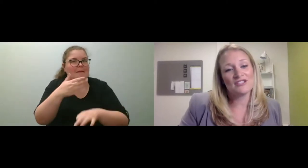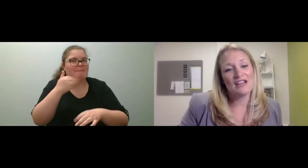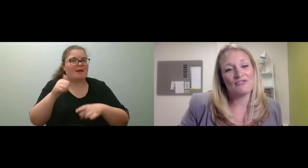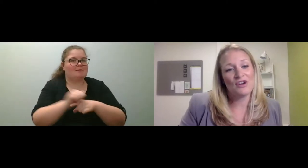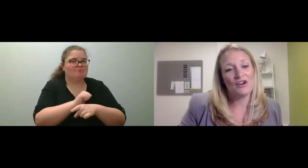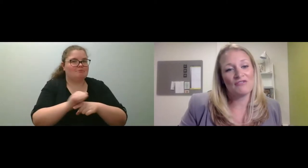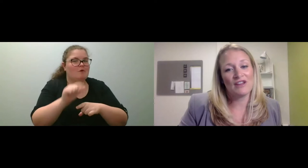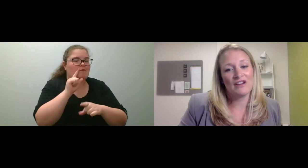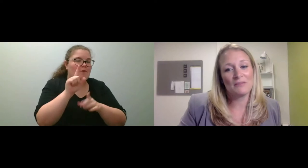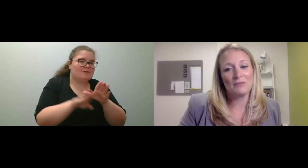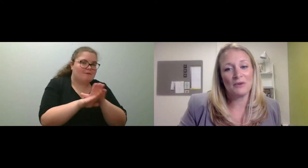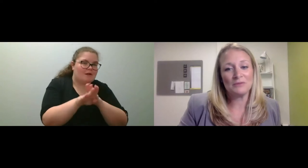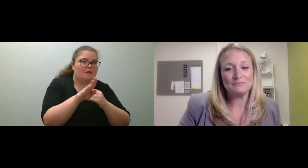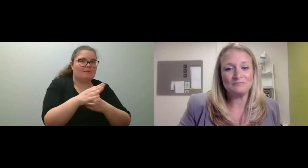for Deaf and hard of hearing people.